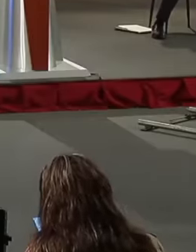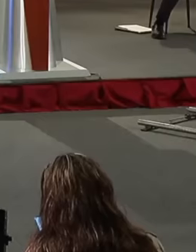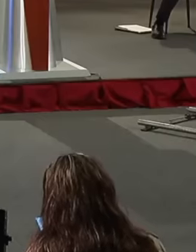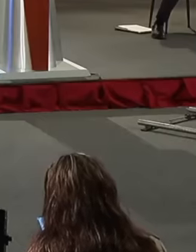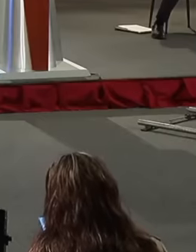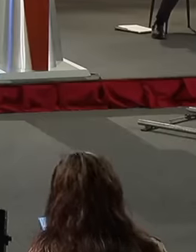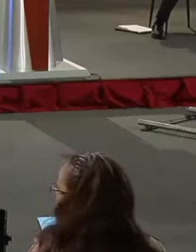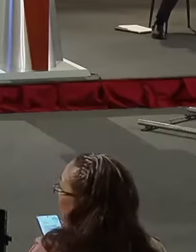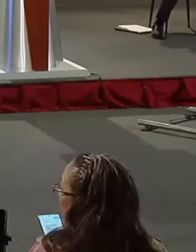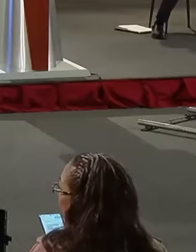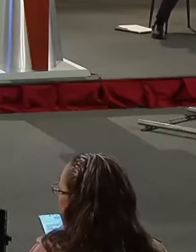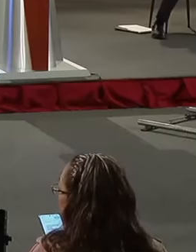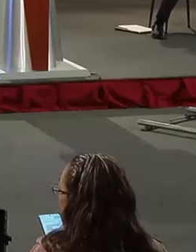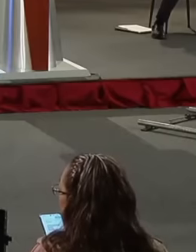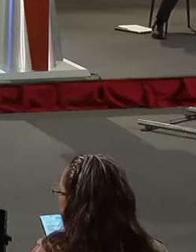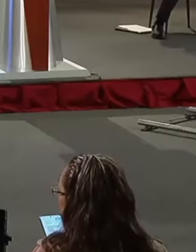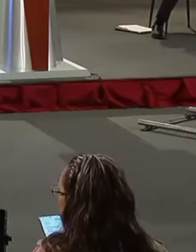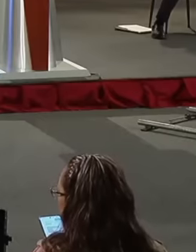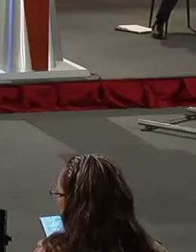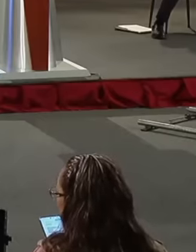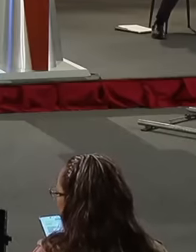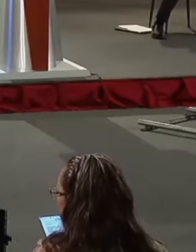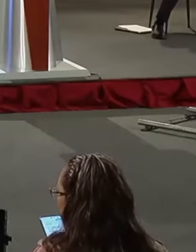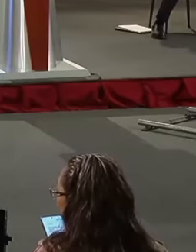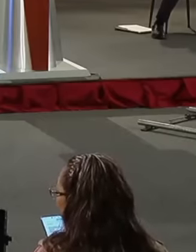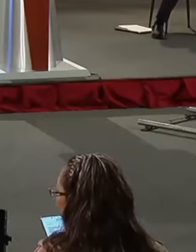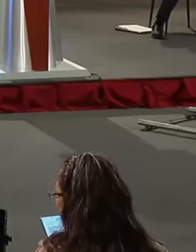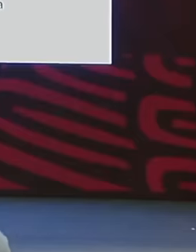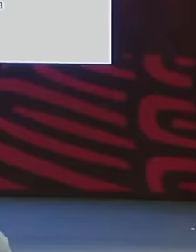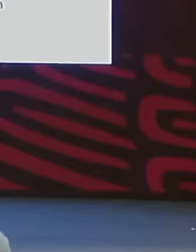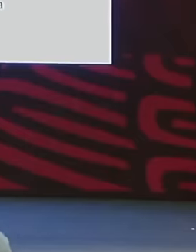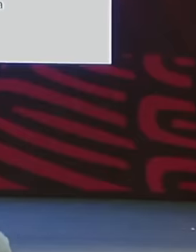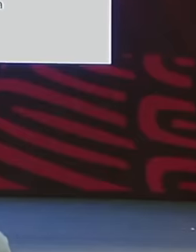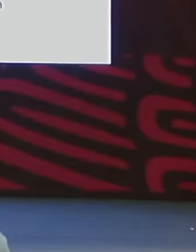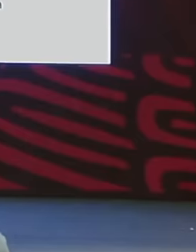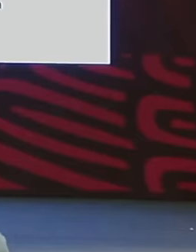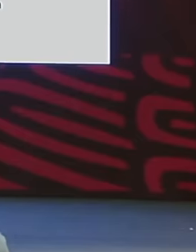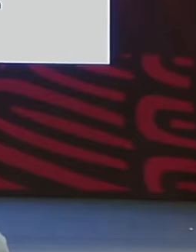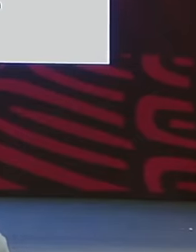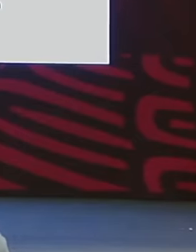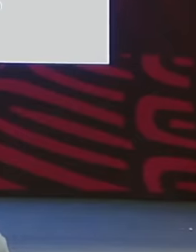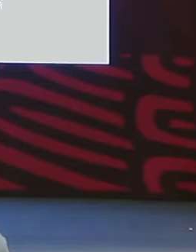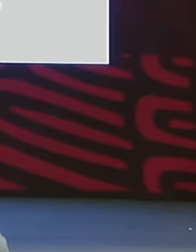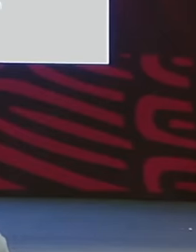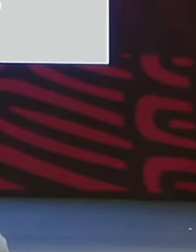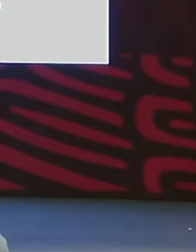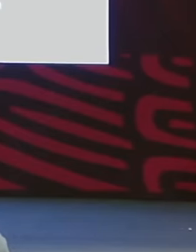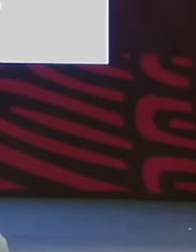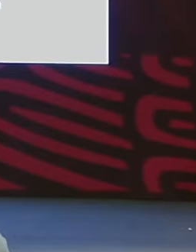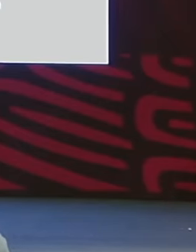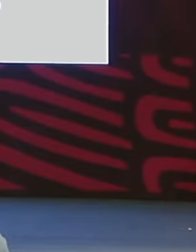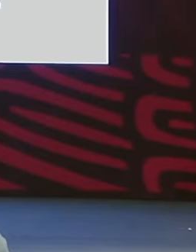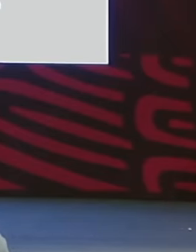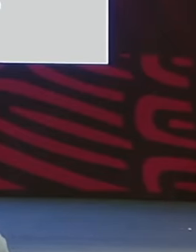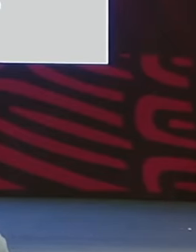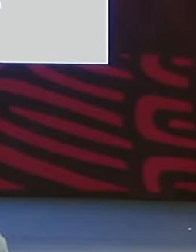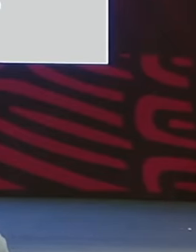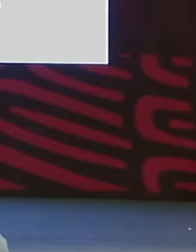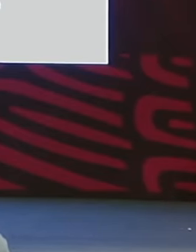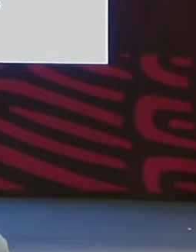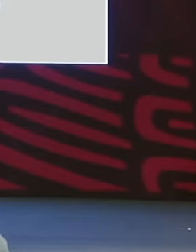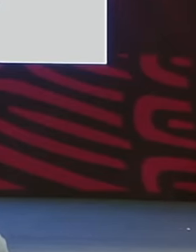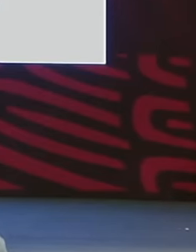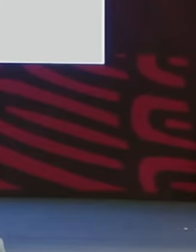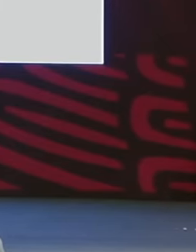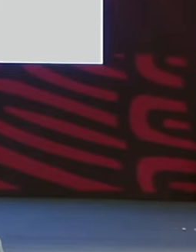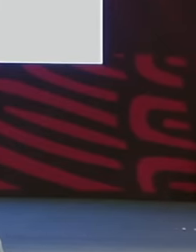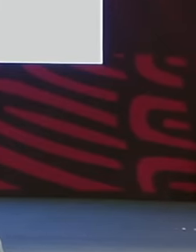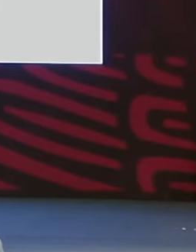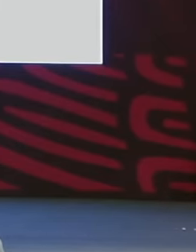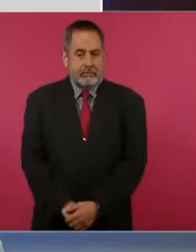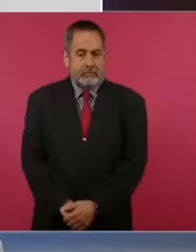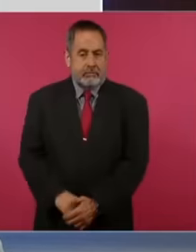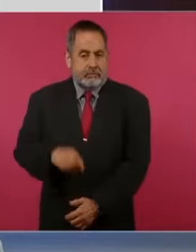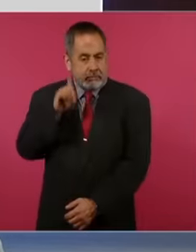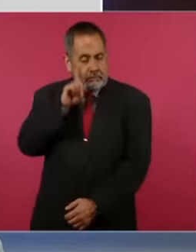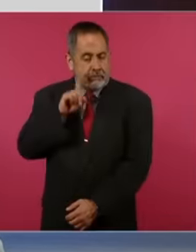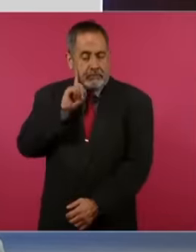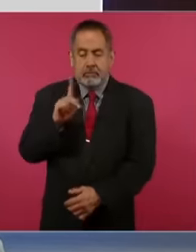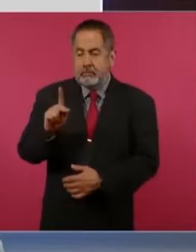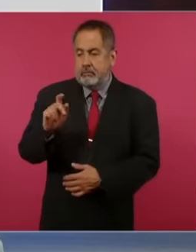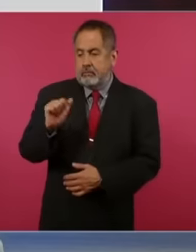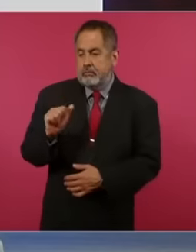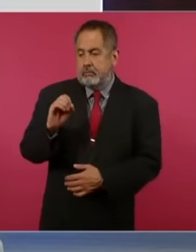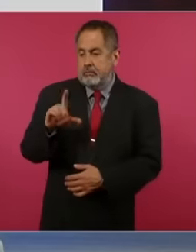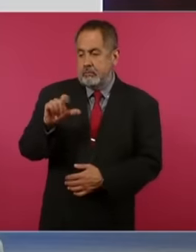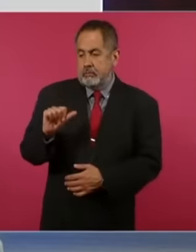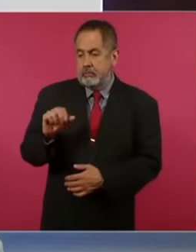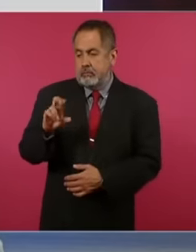another Paola Rojas and here